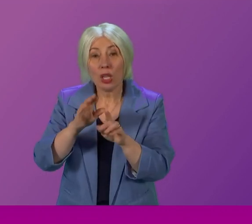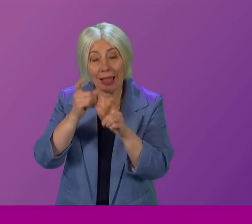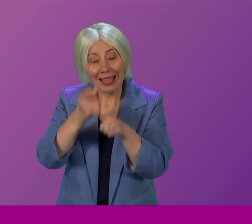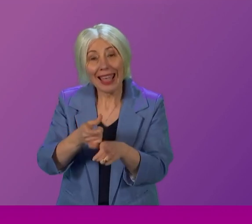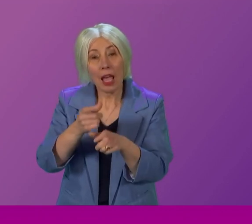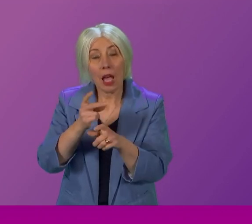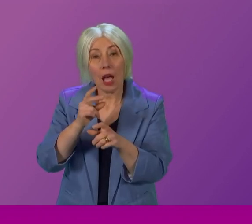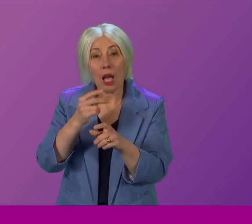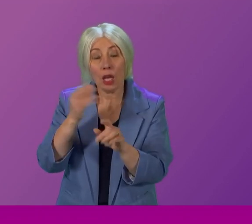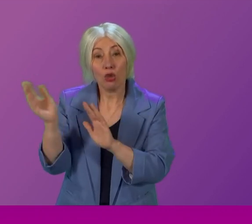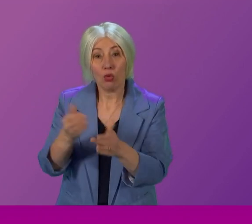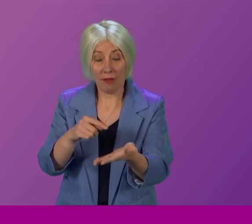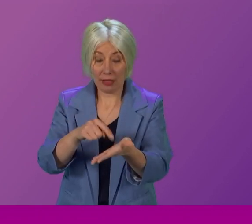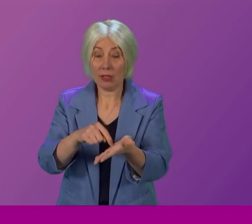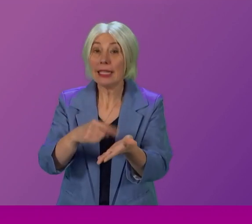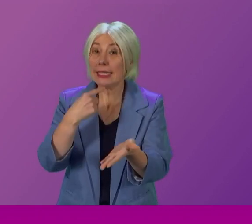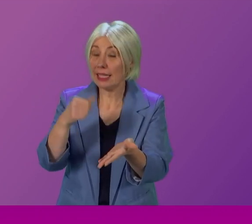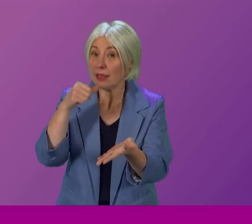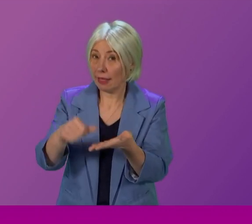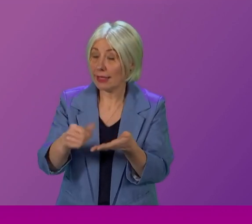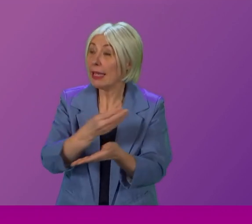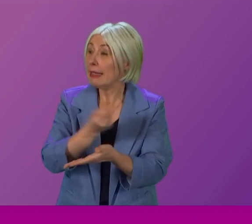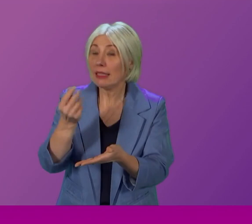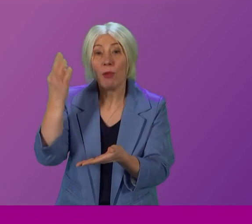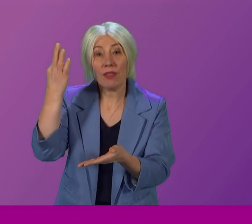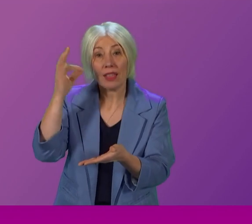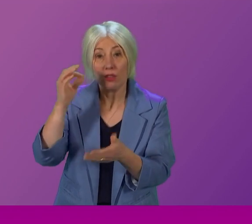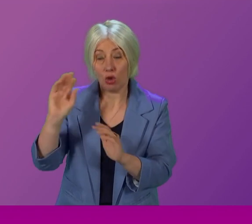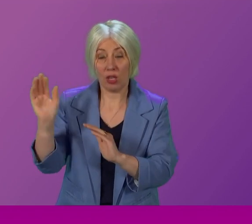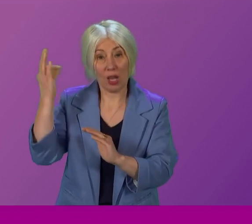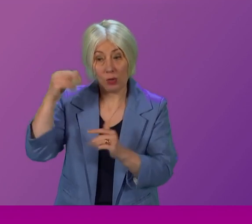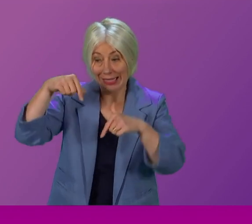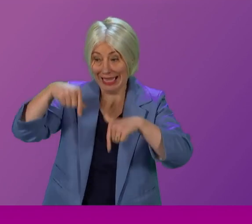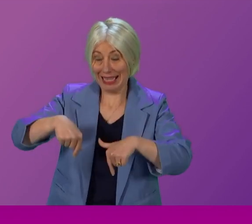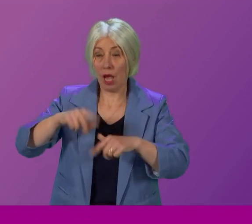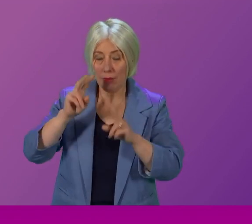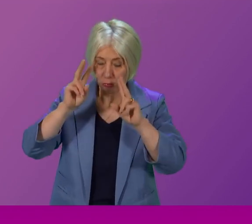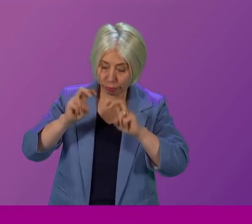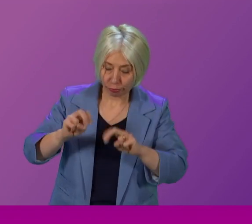Several committees of this Parliament are scrutinising the bill at stage 1. When